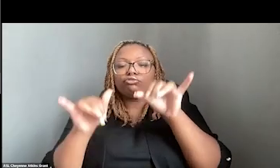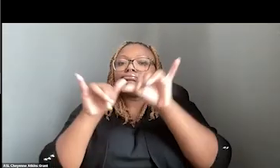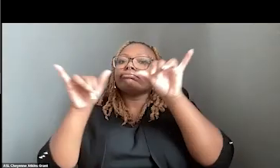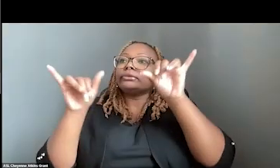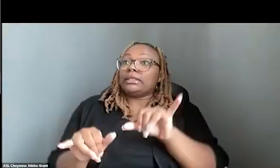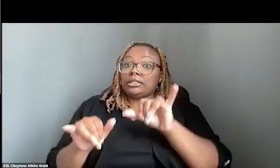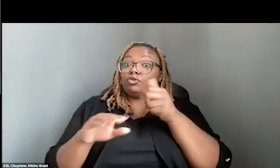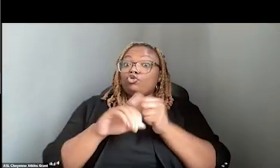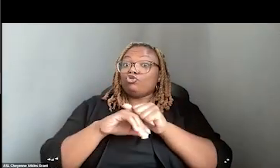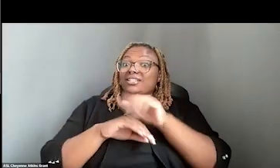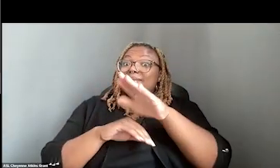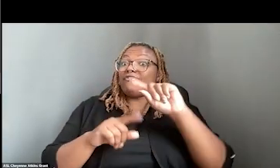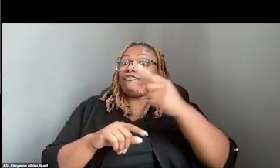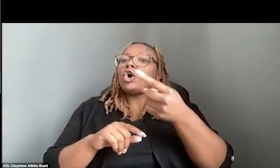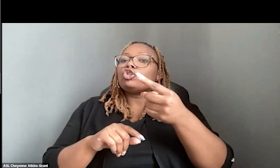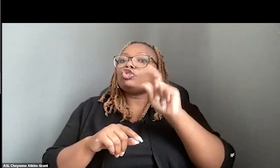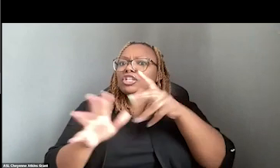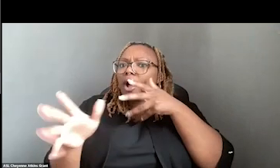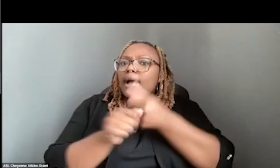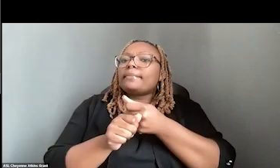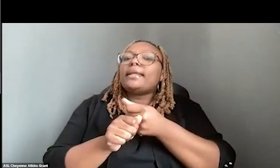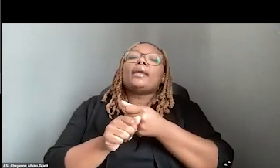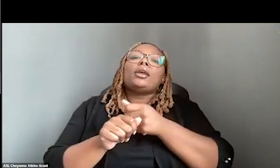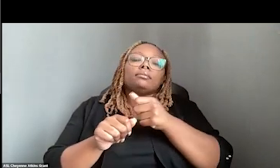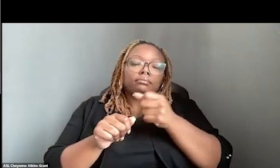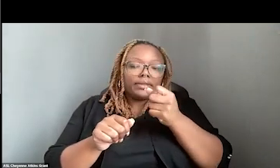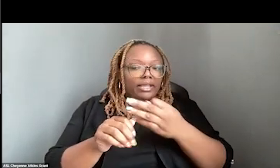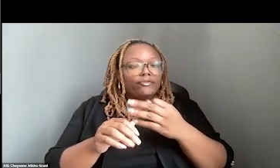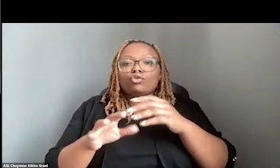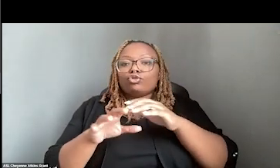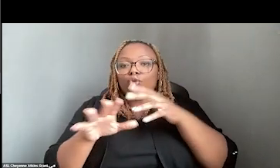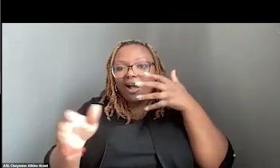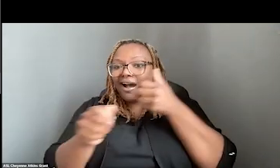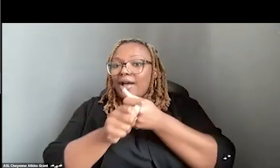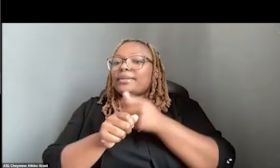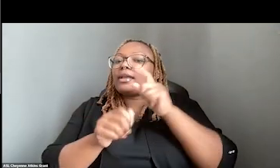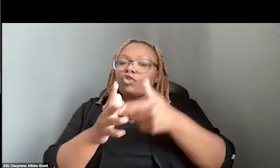So if you submitted a FastLane proposal, you can do your updates only in the FastLane system.